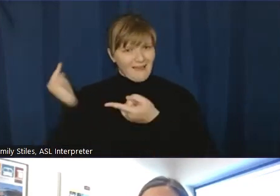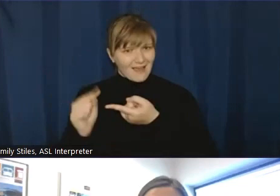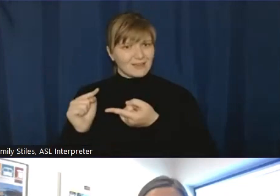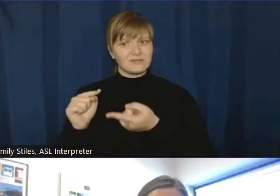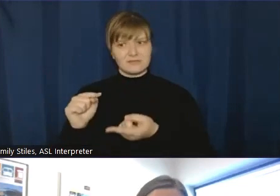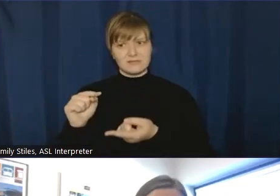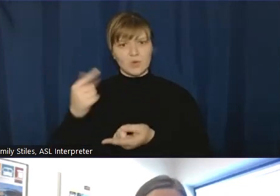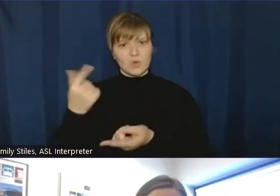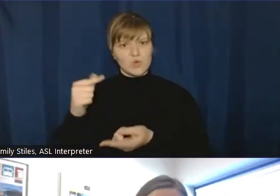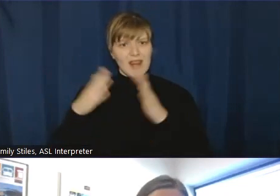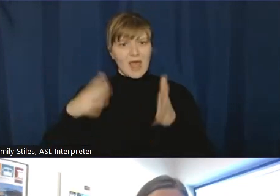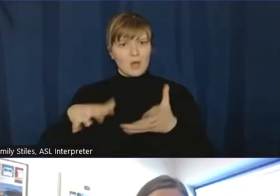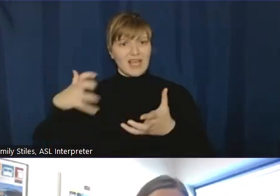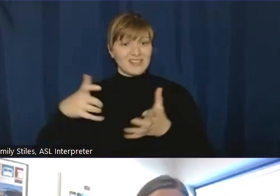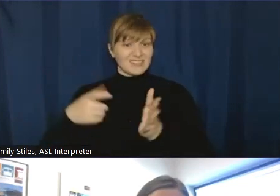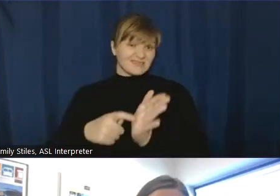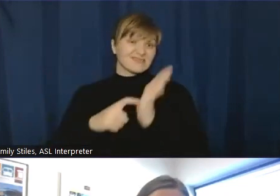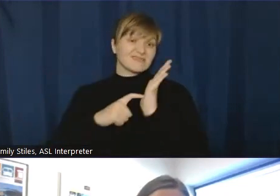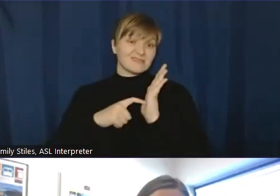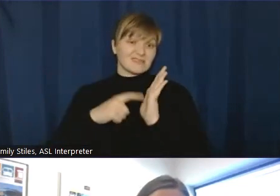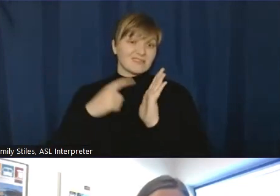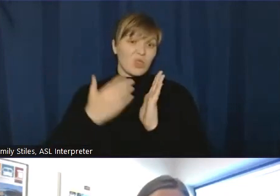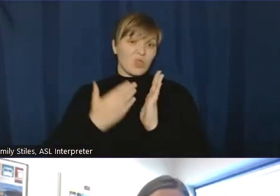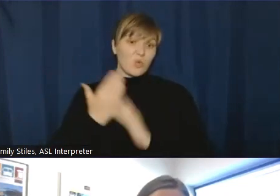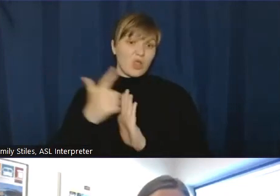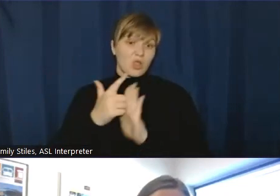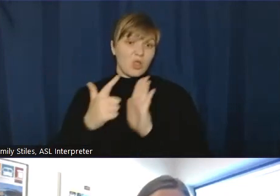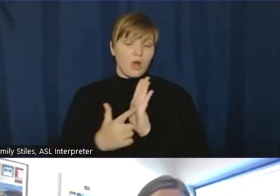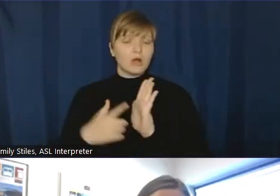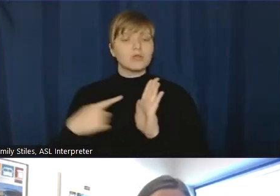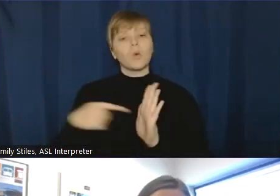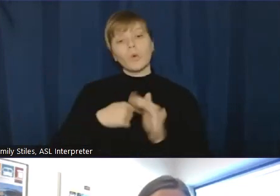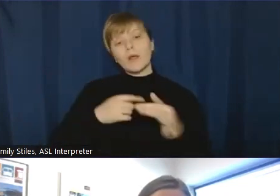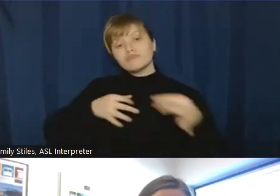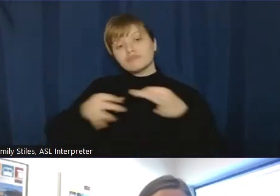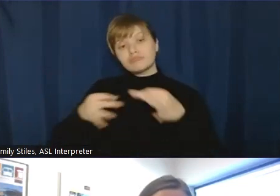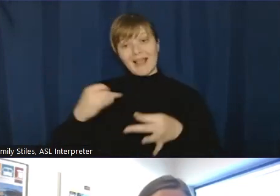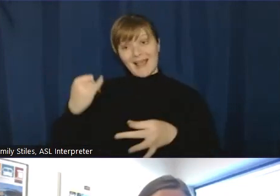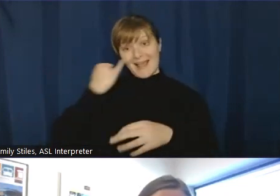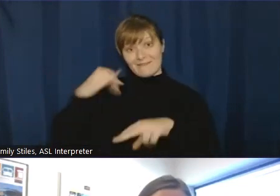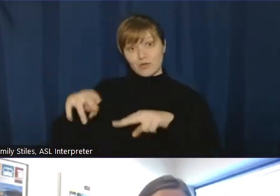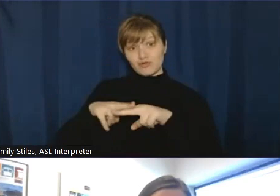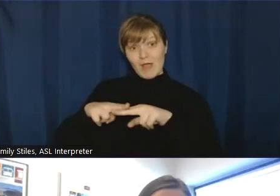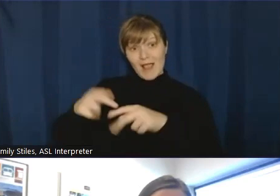to reduce their cost. We talked about what value this would have. We could design a staging area